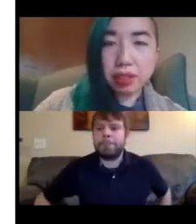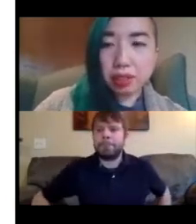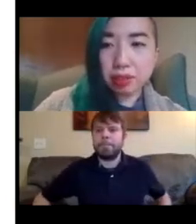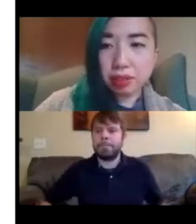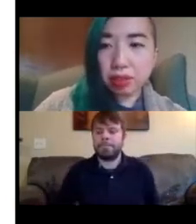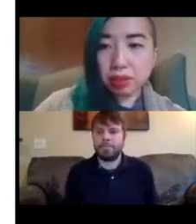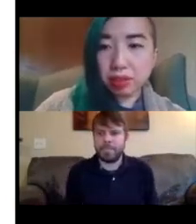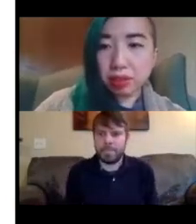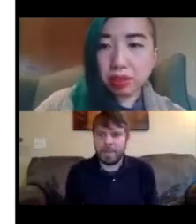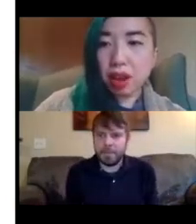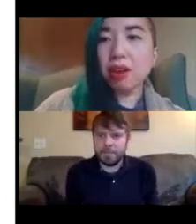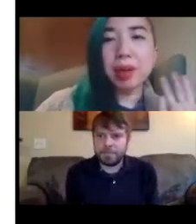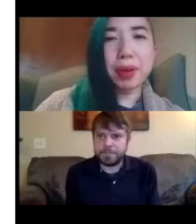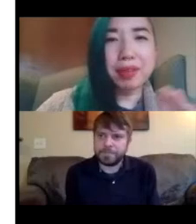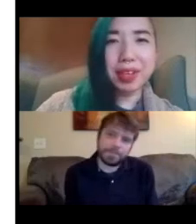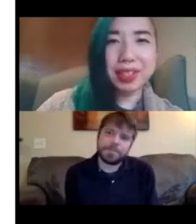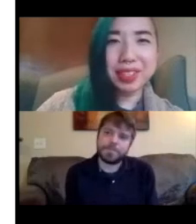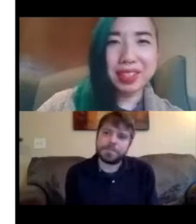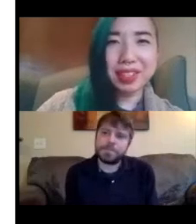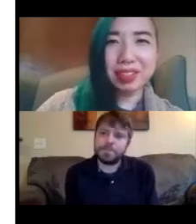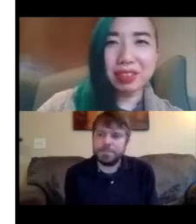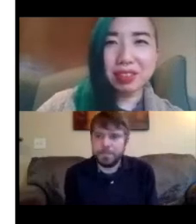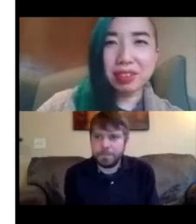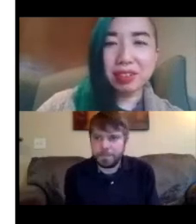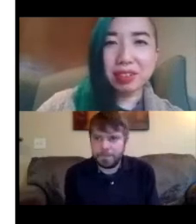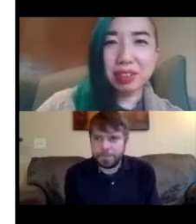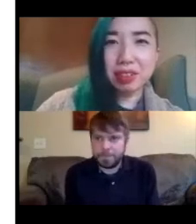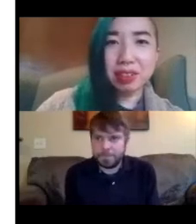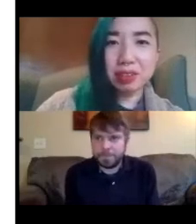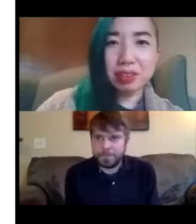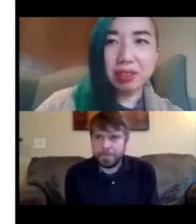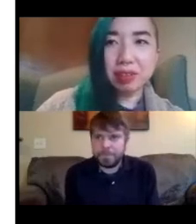We've got it in the chat. Ok yeah. If anybody wants to, there's a PDF and a Google doc in the chat.